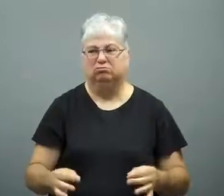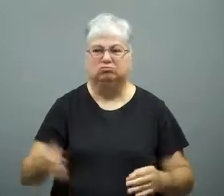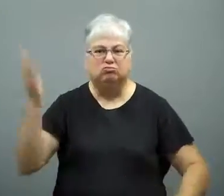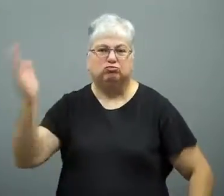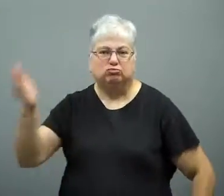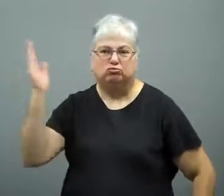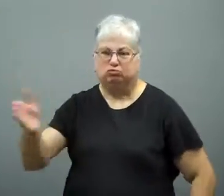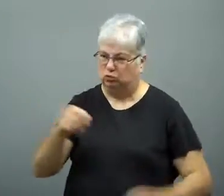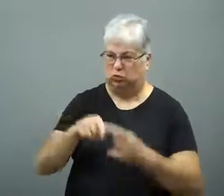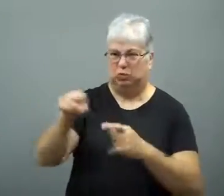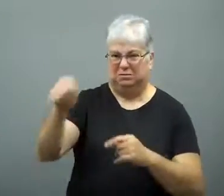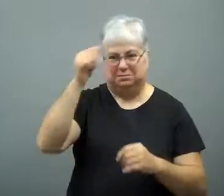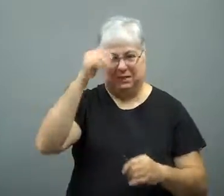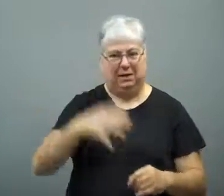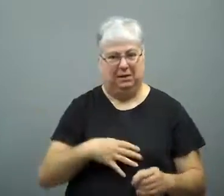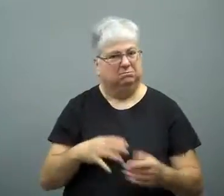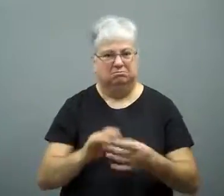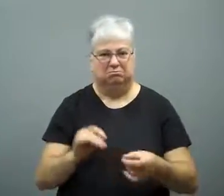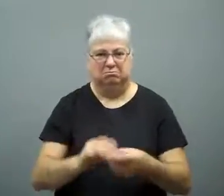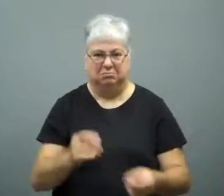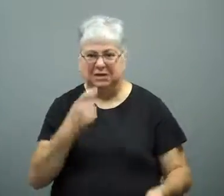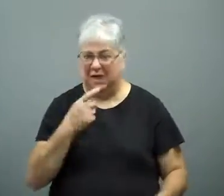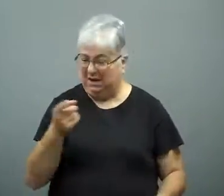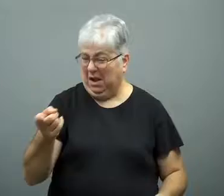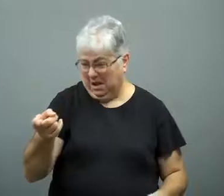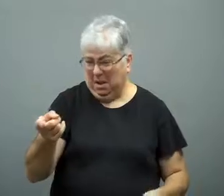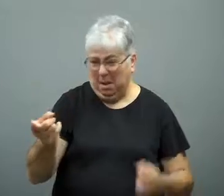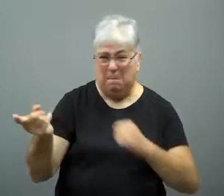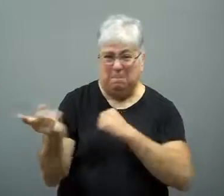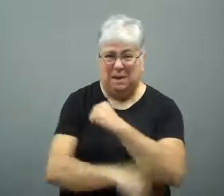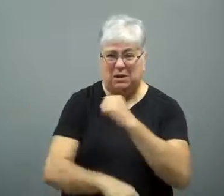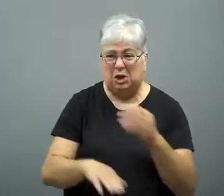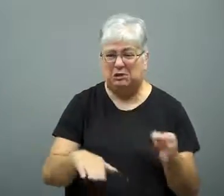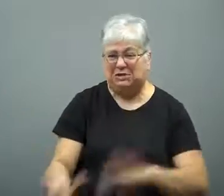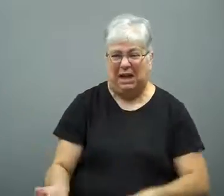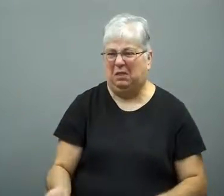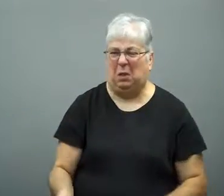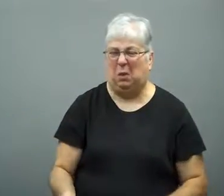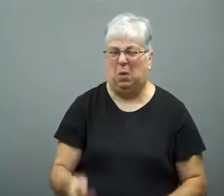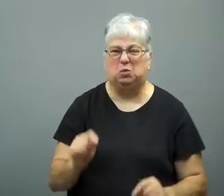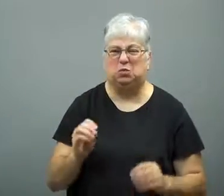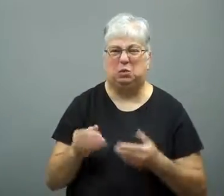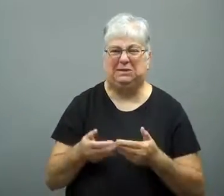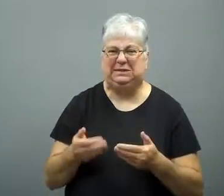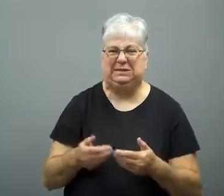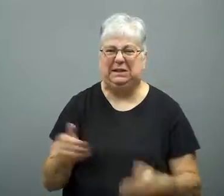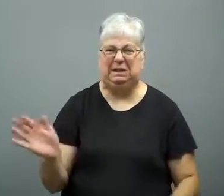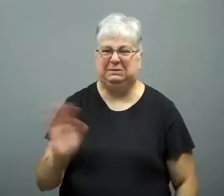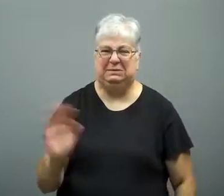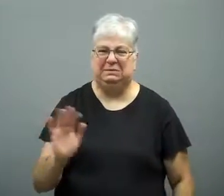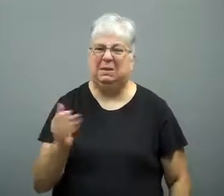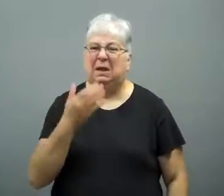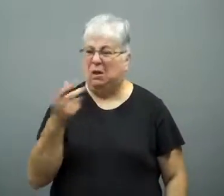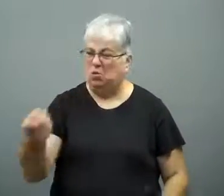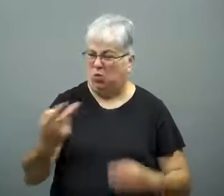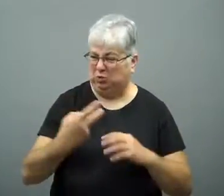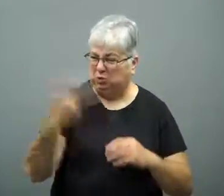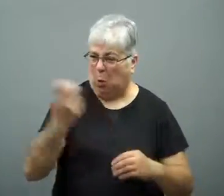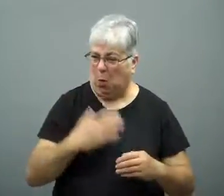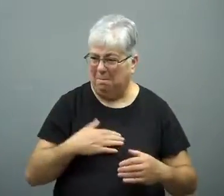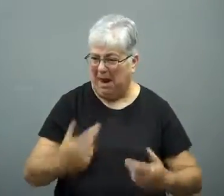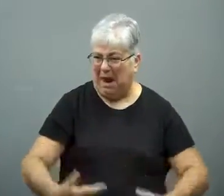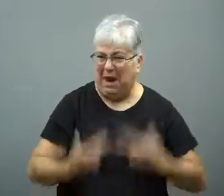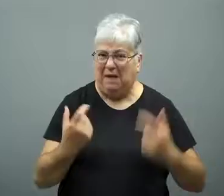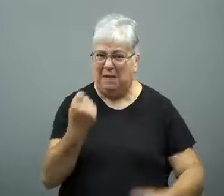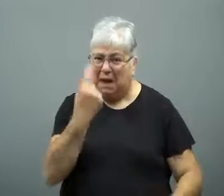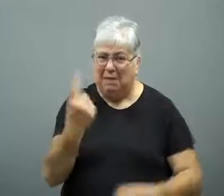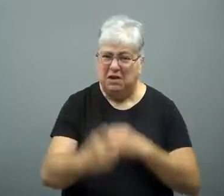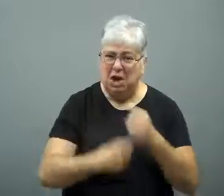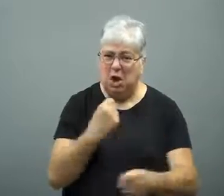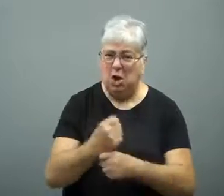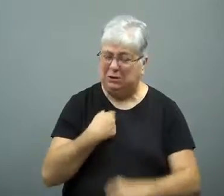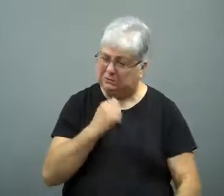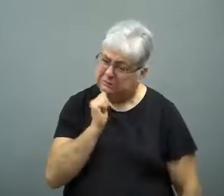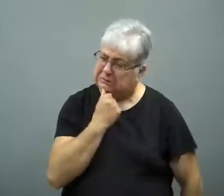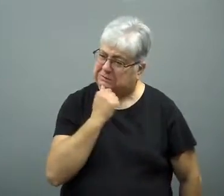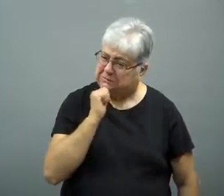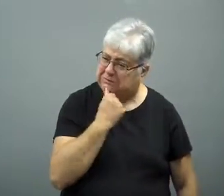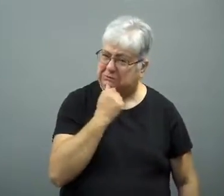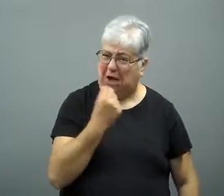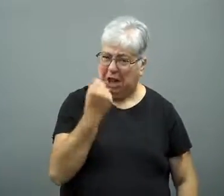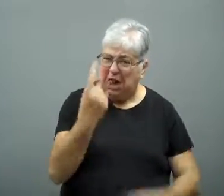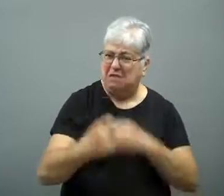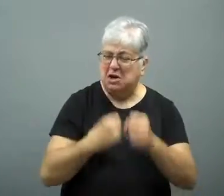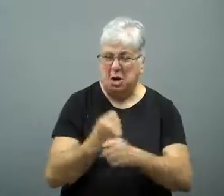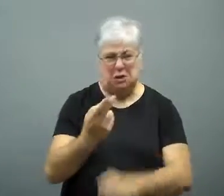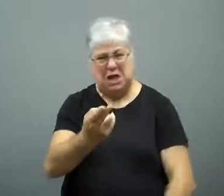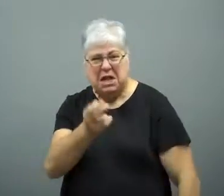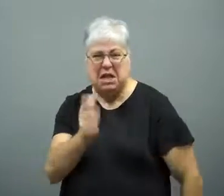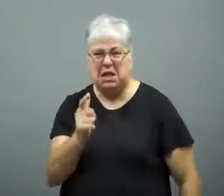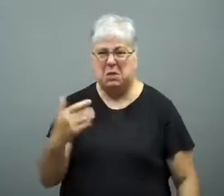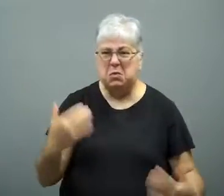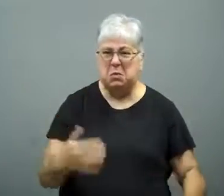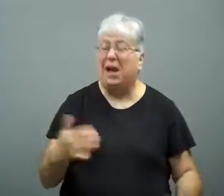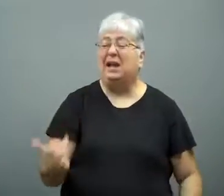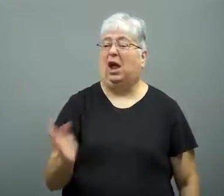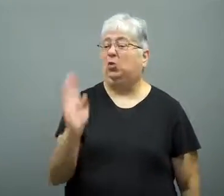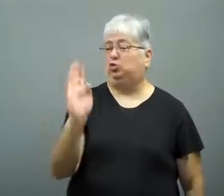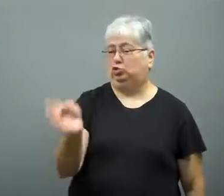She spoke to him. She said the death penalty would be too easy for him.